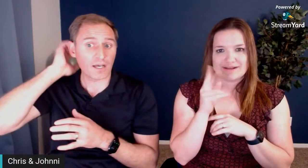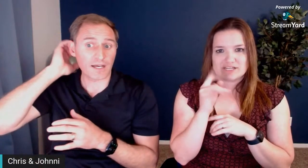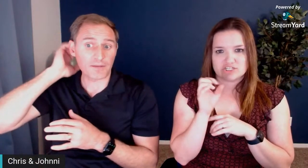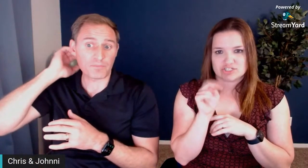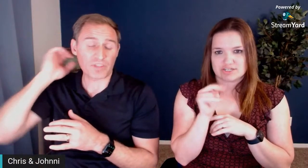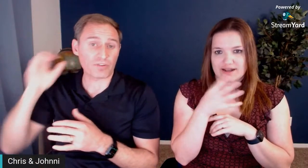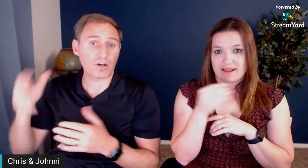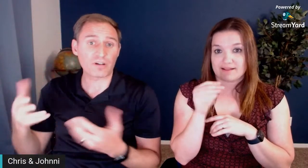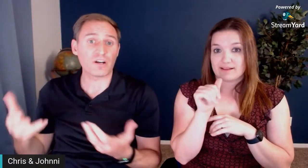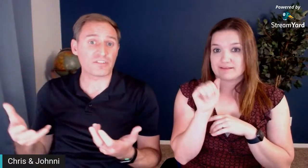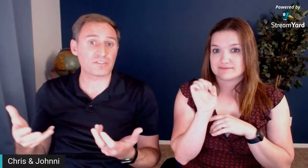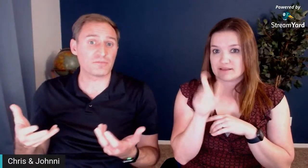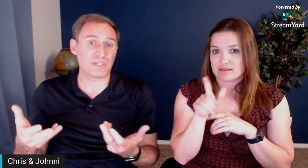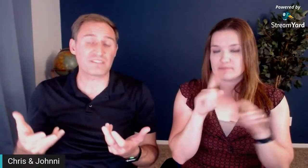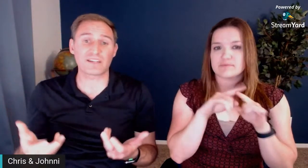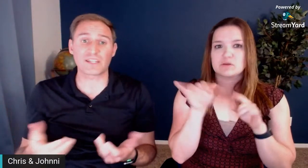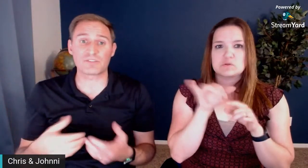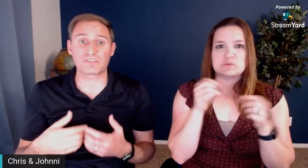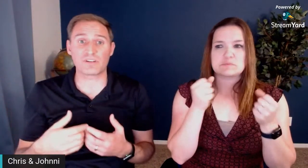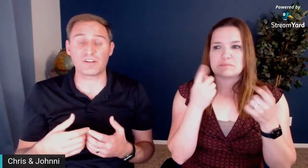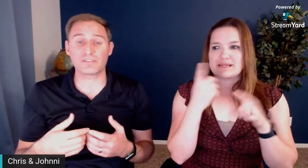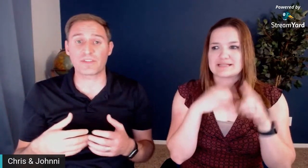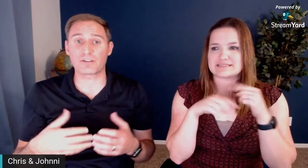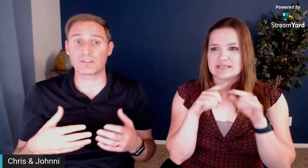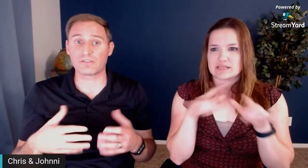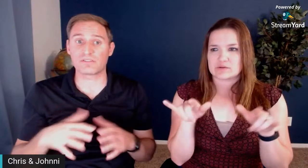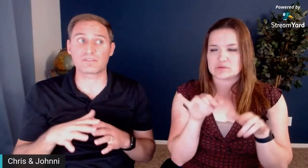um but there are also many sign languages also that are used